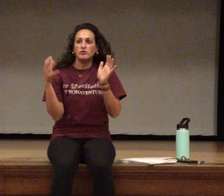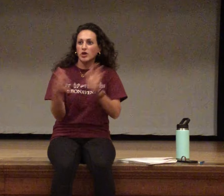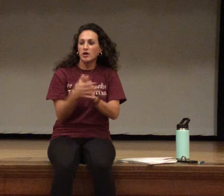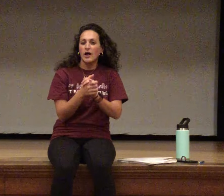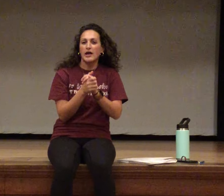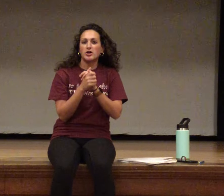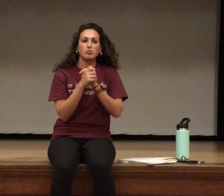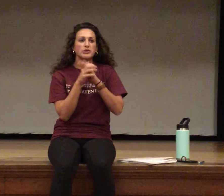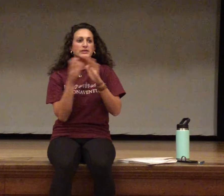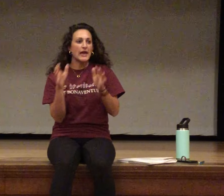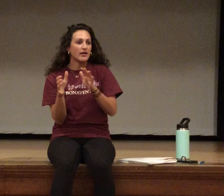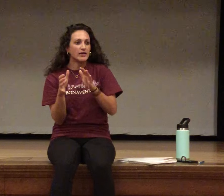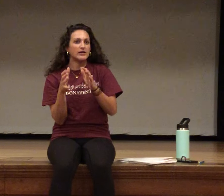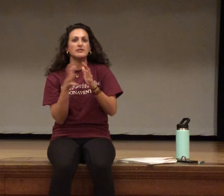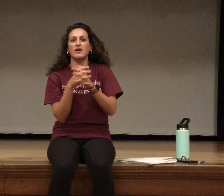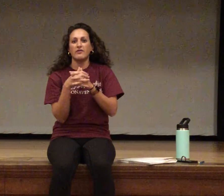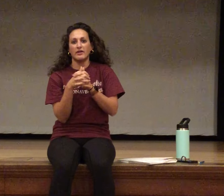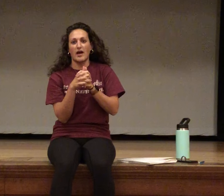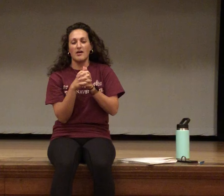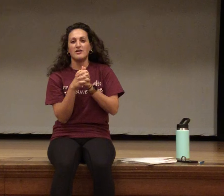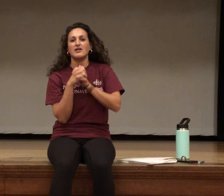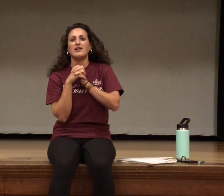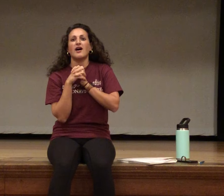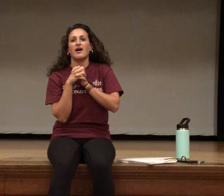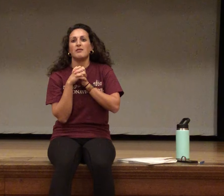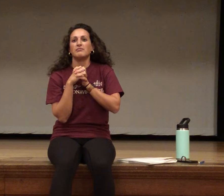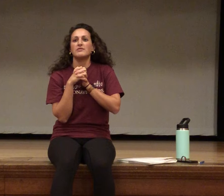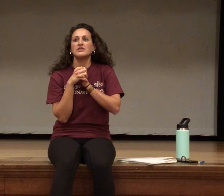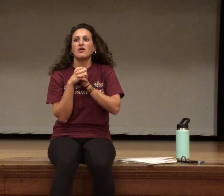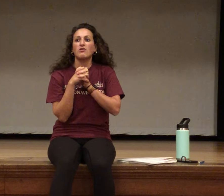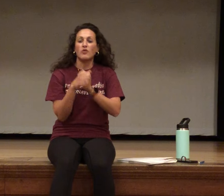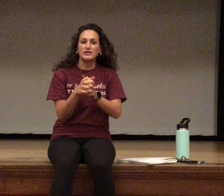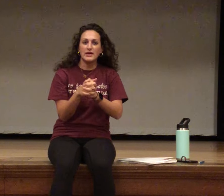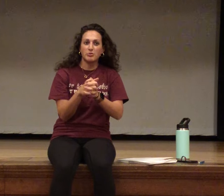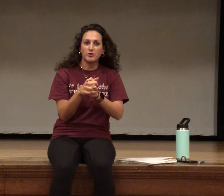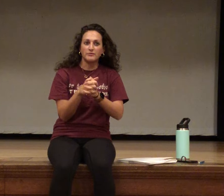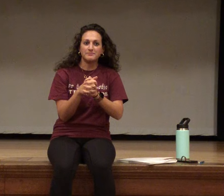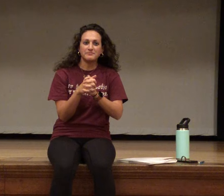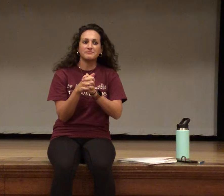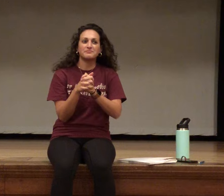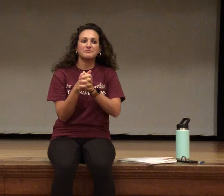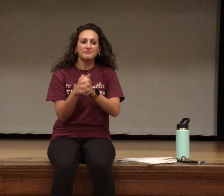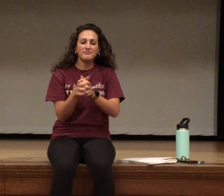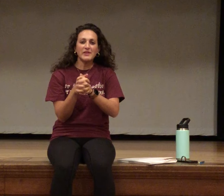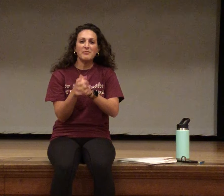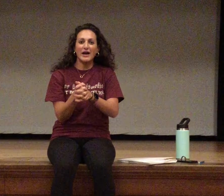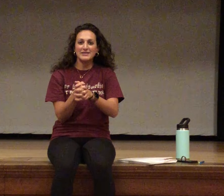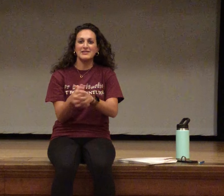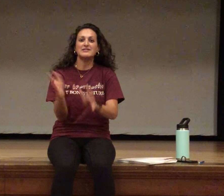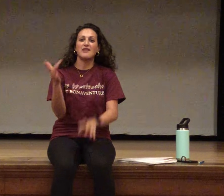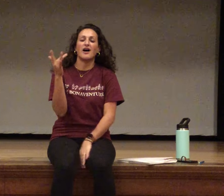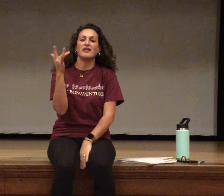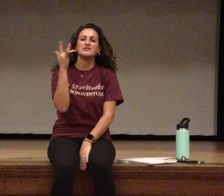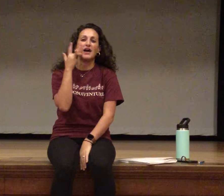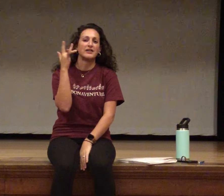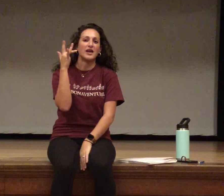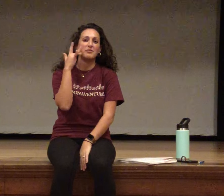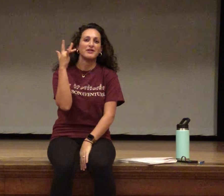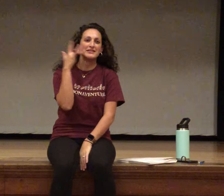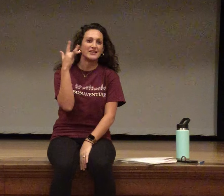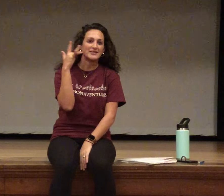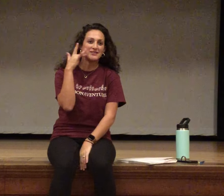what you look like your personality stuff like that um so for example my uh sign name is this